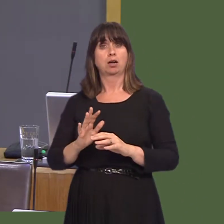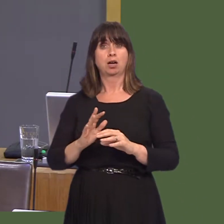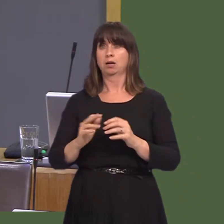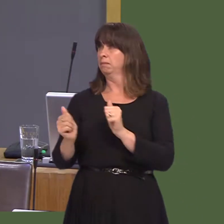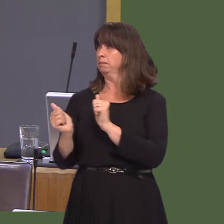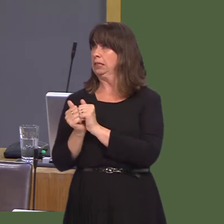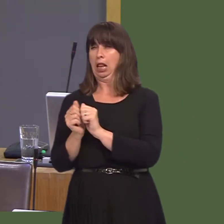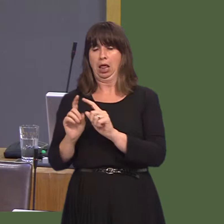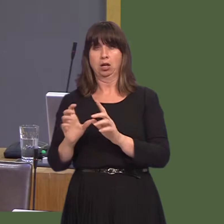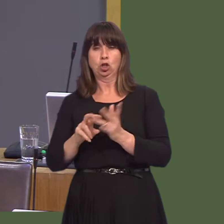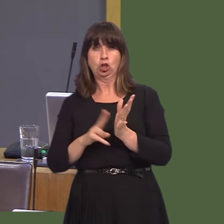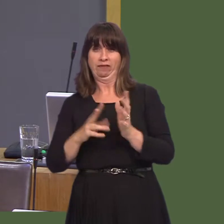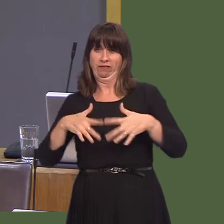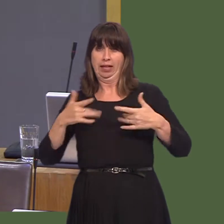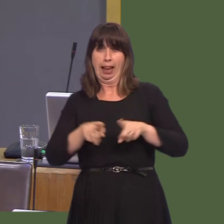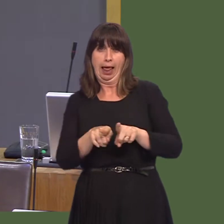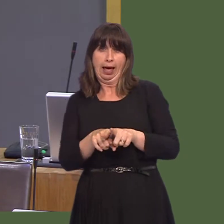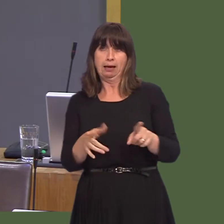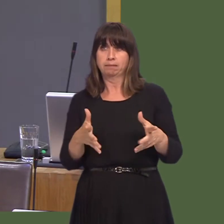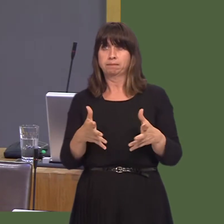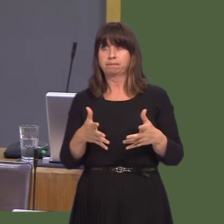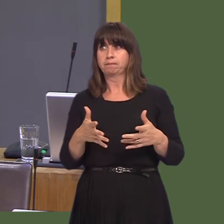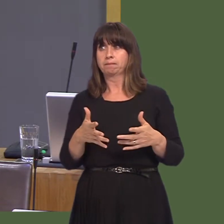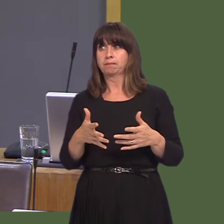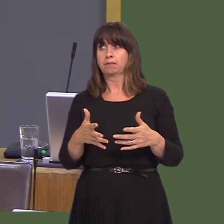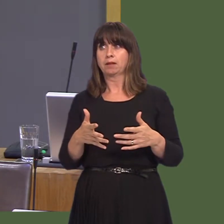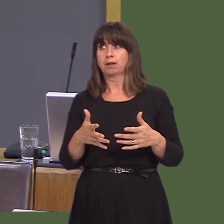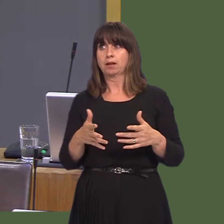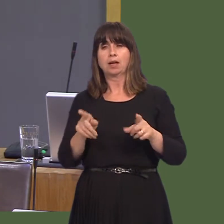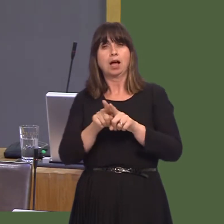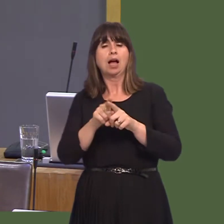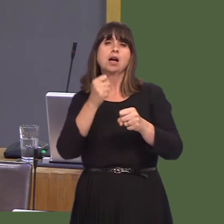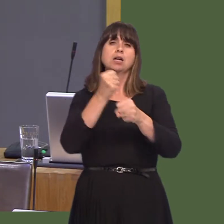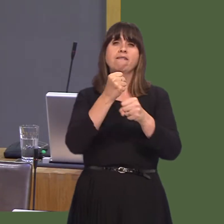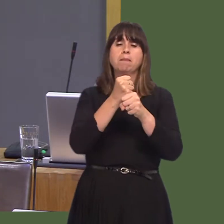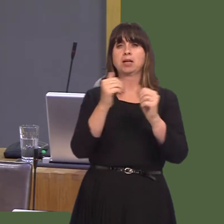marked, and I quote, a 'significant step' towards 'equitable' inter-governmental working,